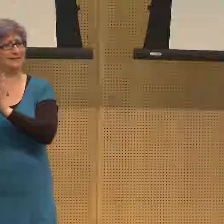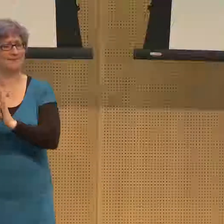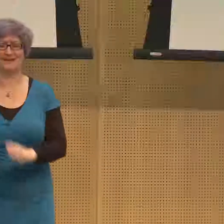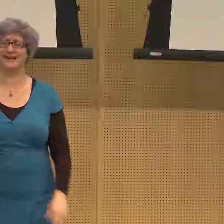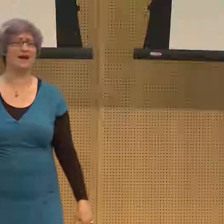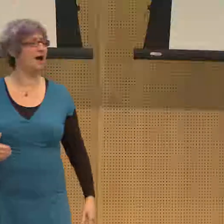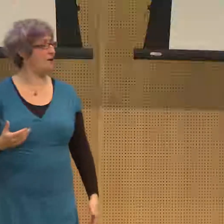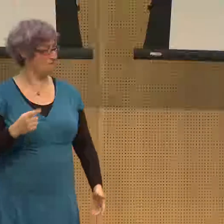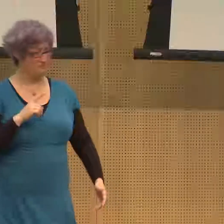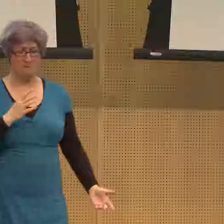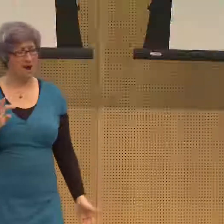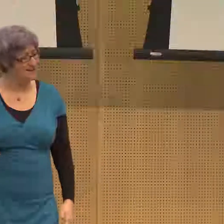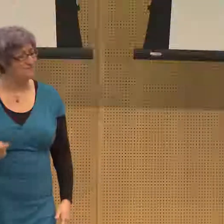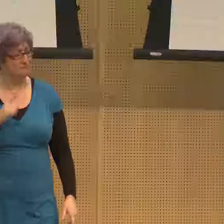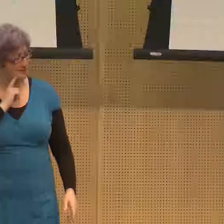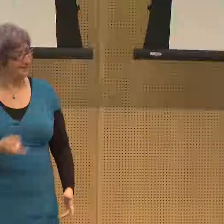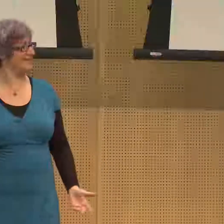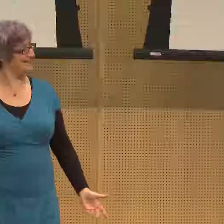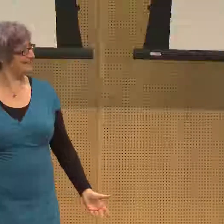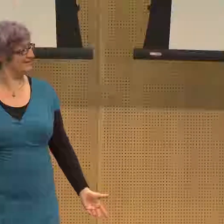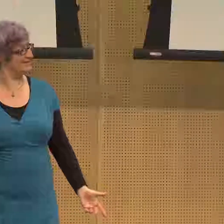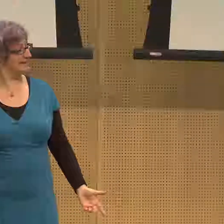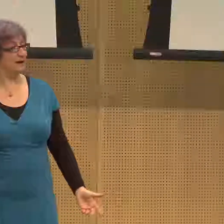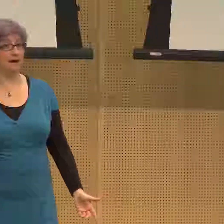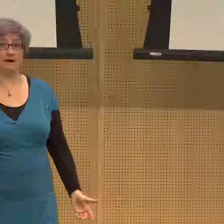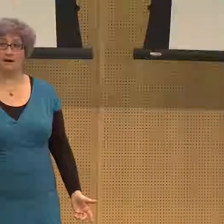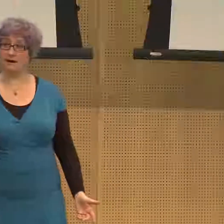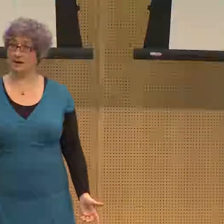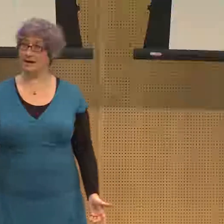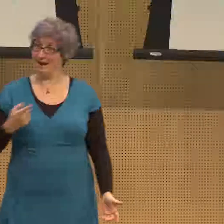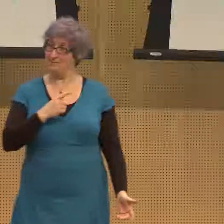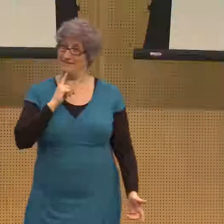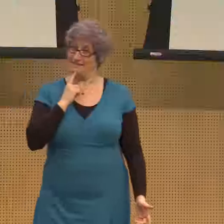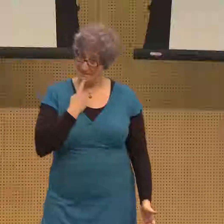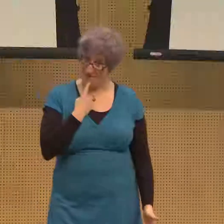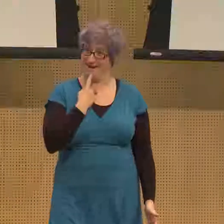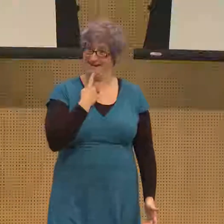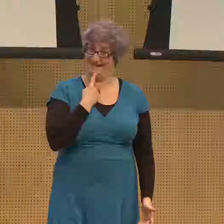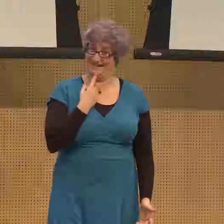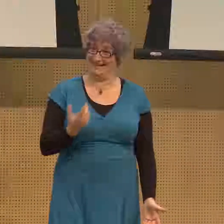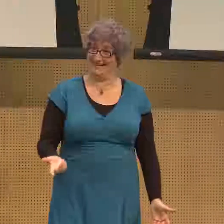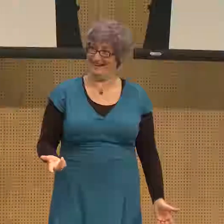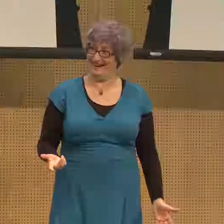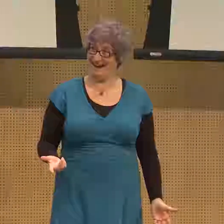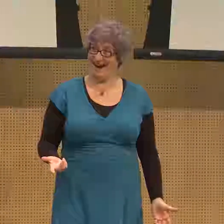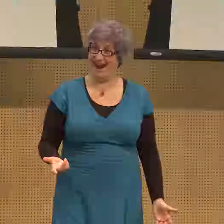and of course, my father reminded me, we must touch every single State, we must drive through every single State.